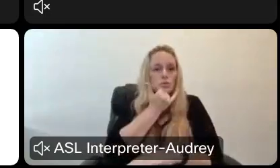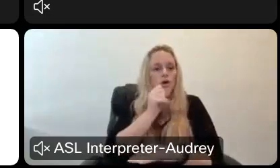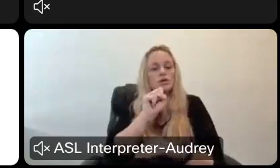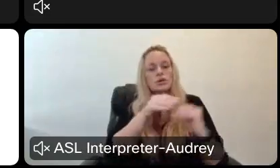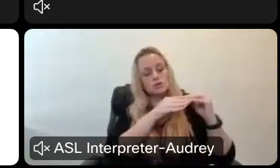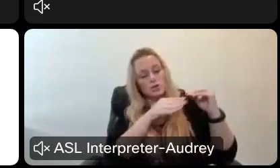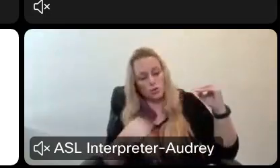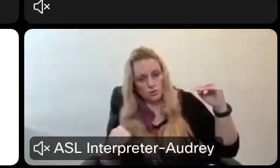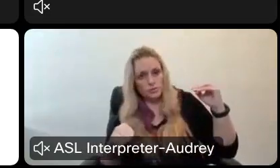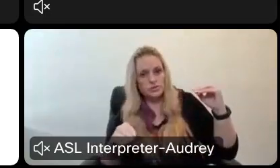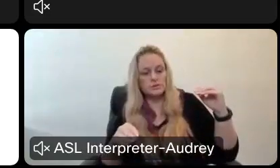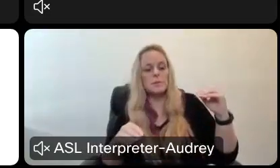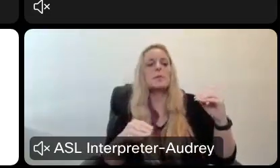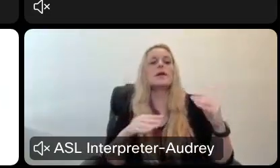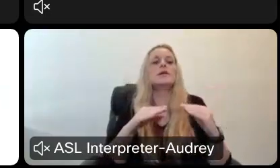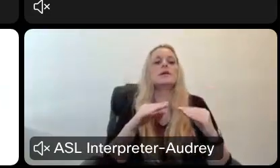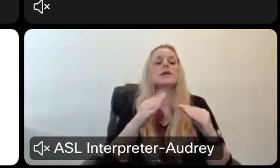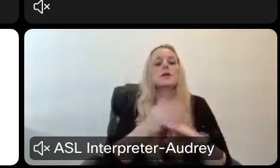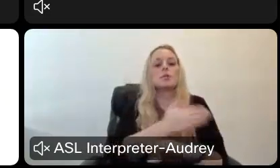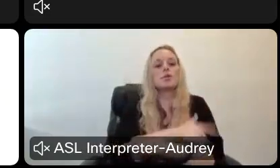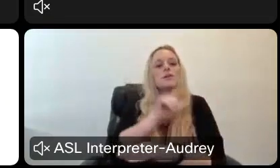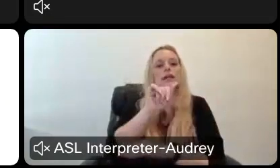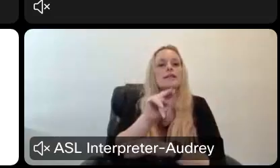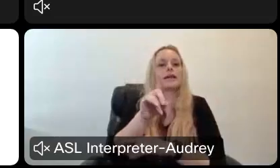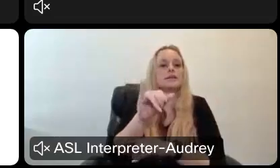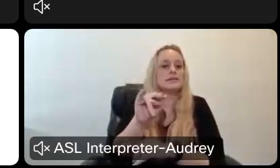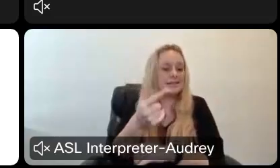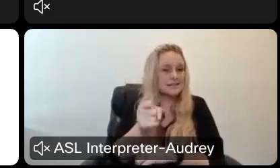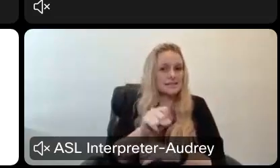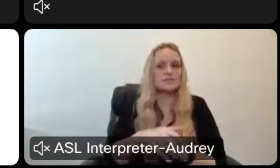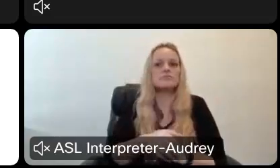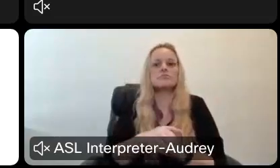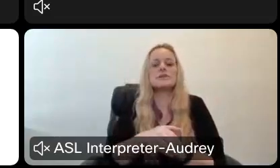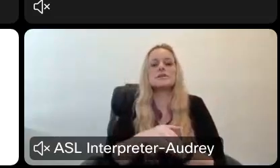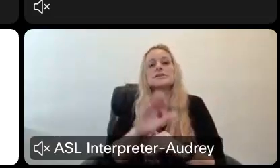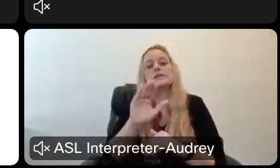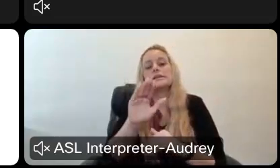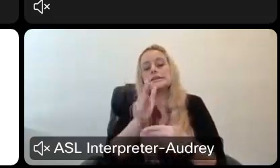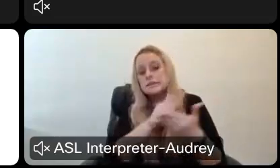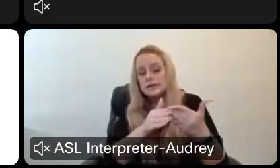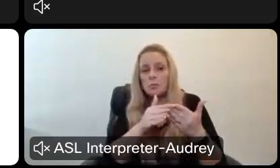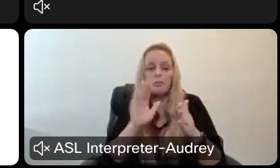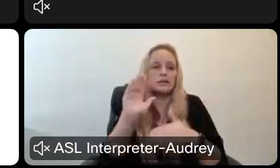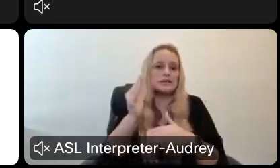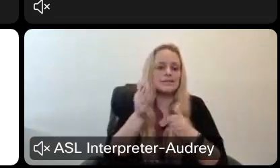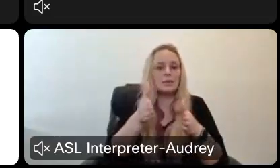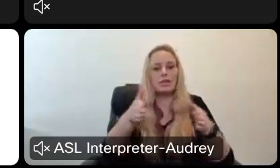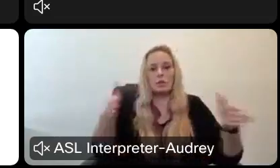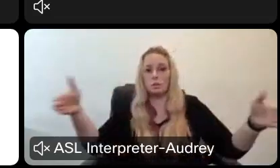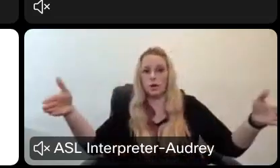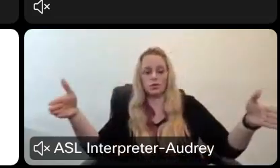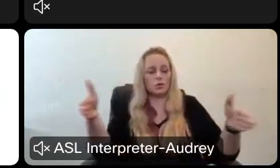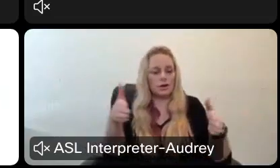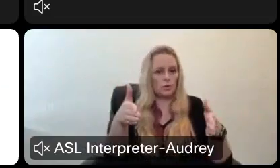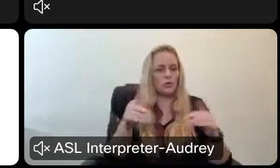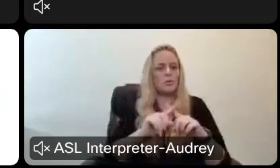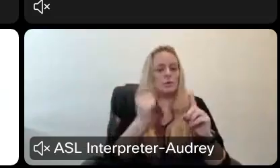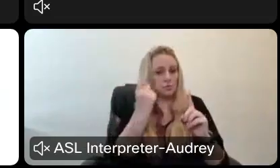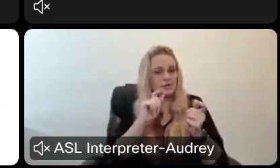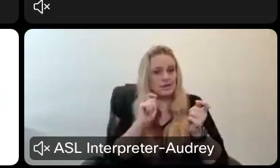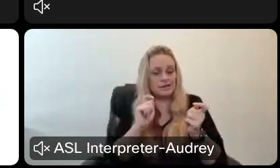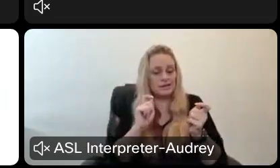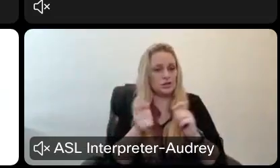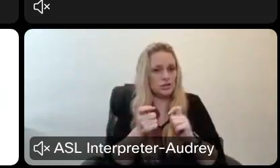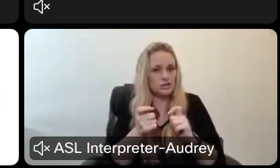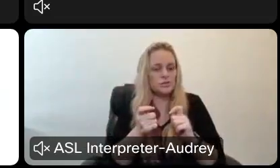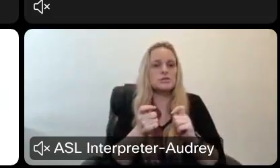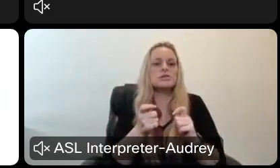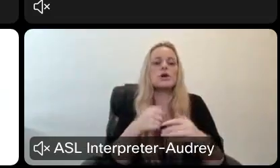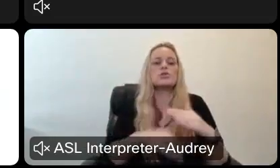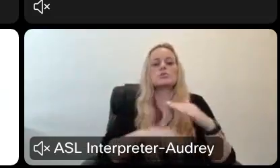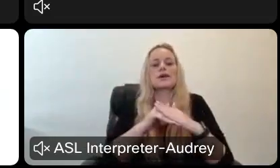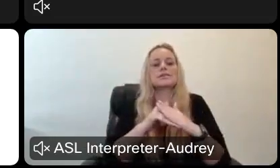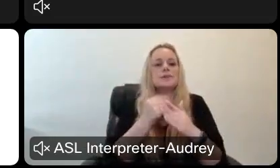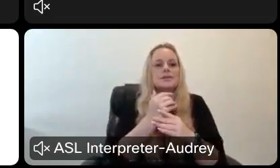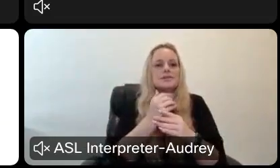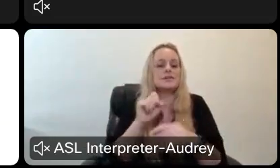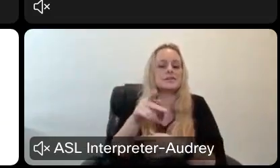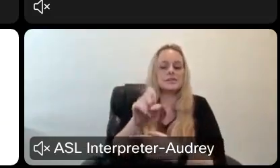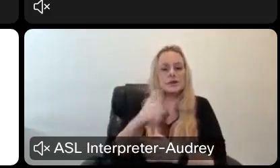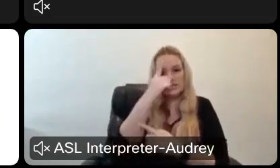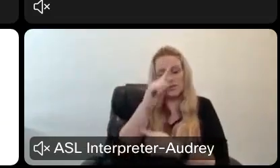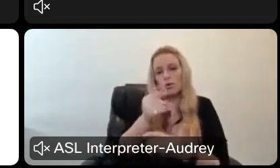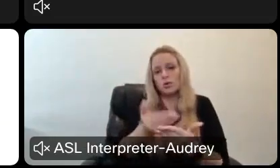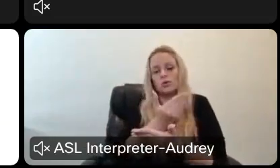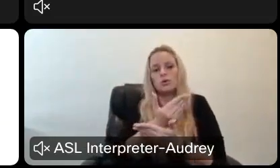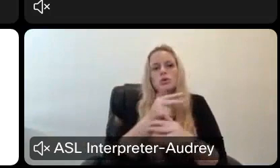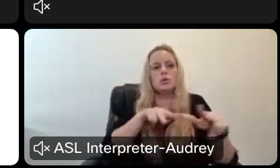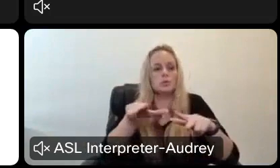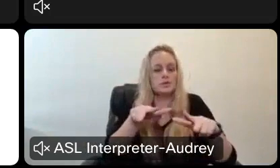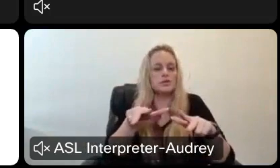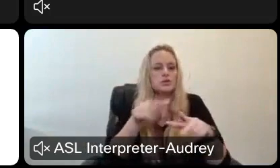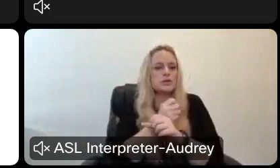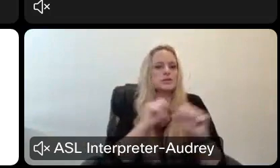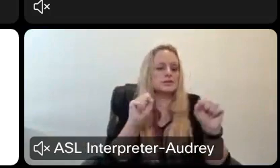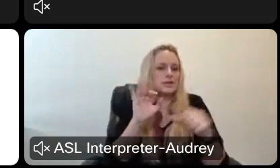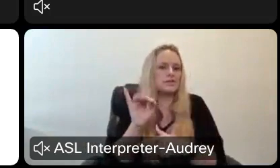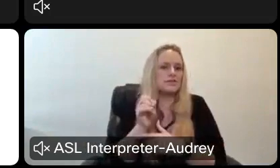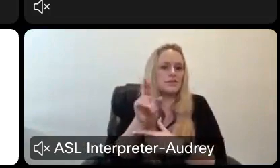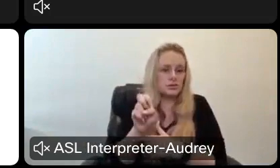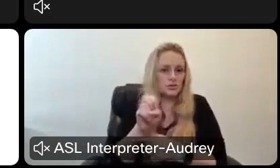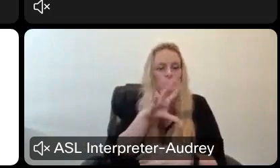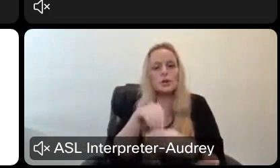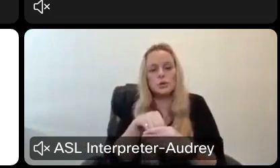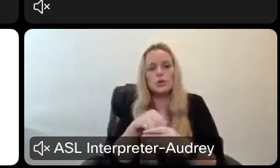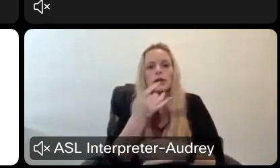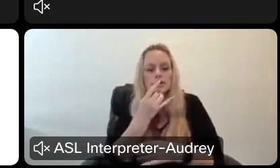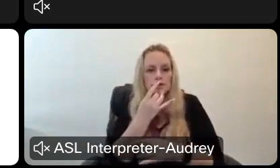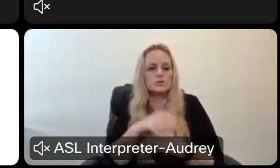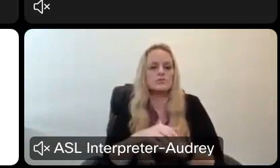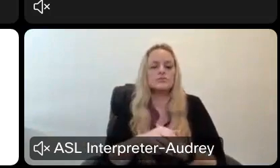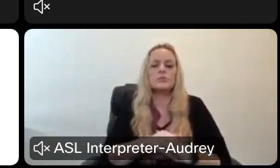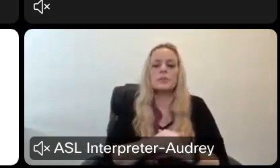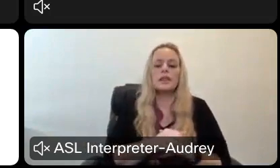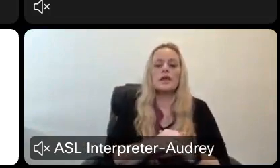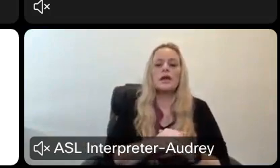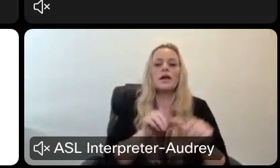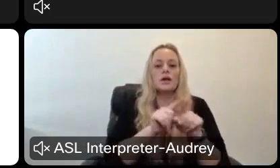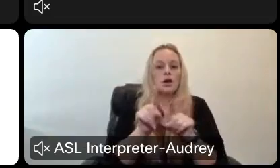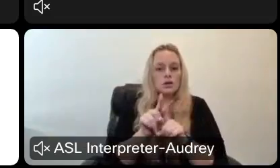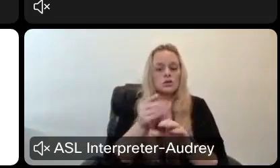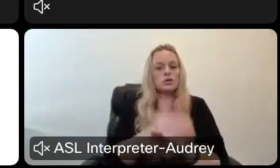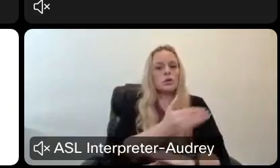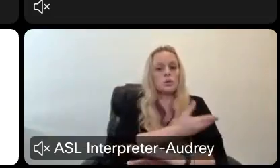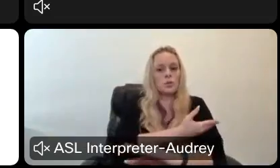And improving the landings. Some ramps may appear slightly wider or narrow, but the adjustments are made to optimize space for new pedestrian safety features such as the pedestrian signals, the APS CPS signals, and also to improve pedestrian flow.